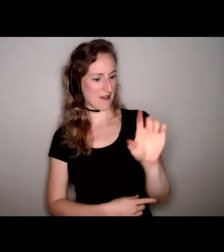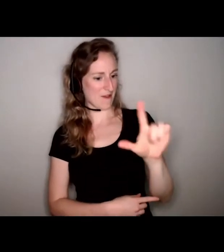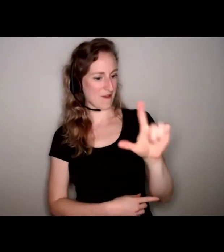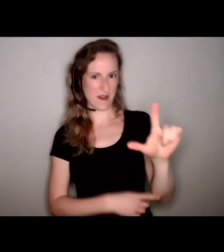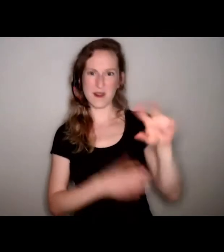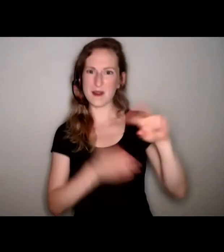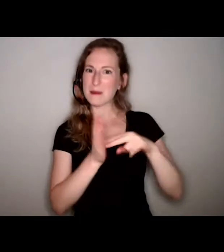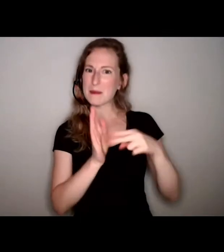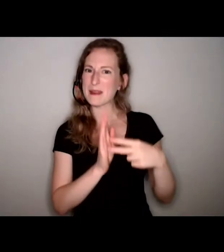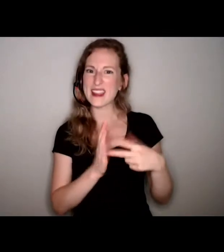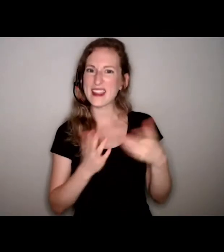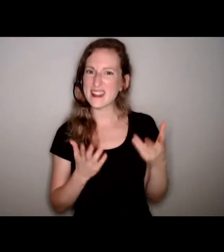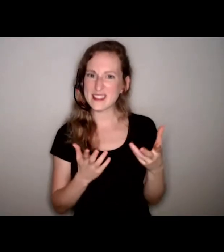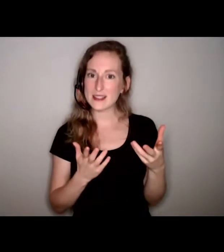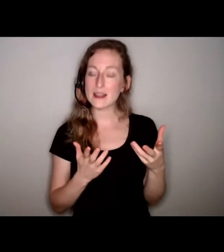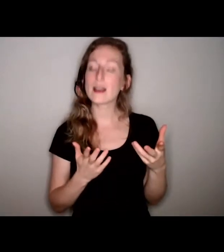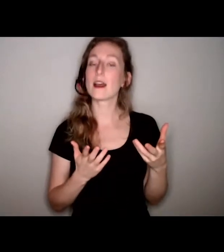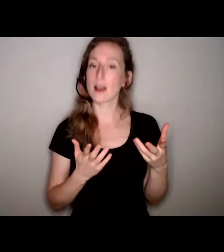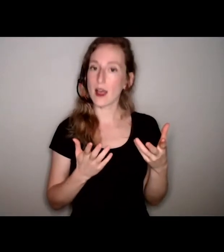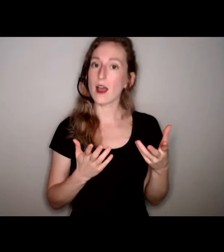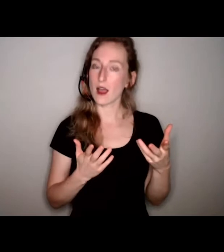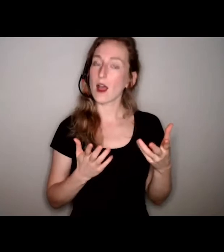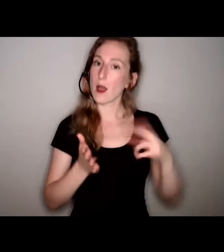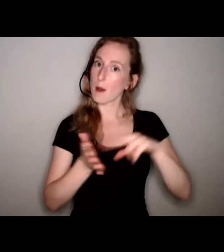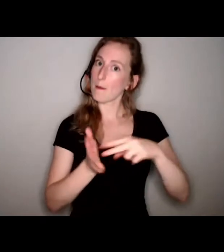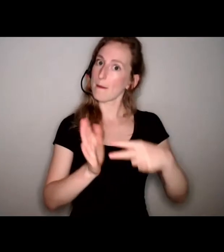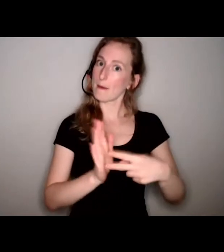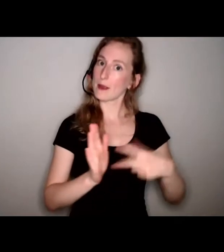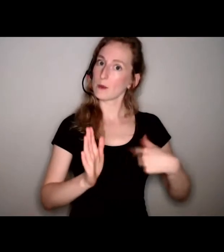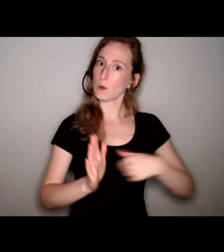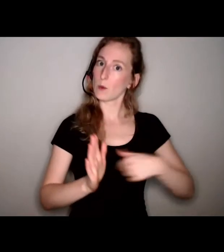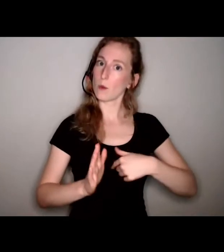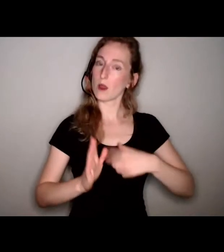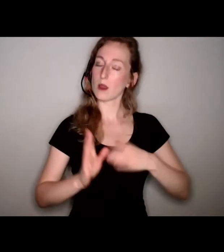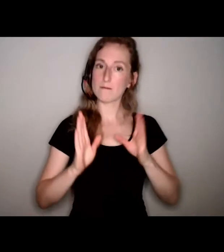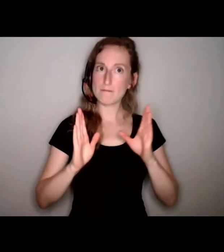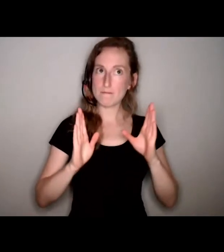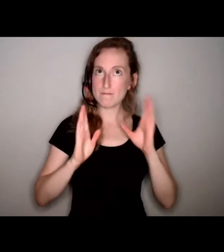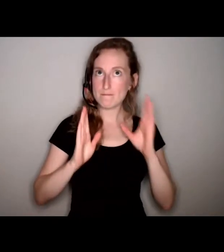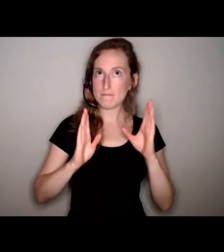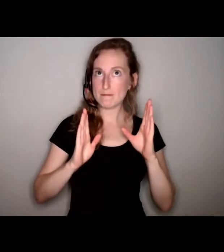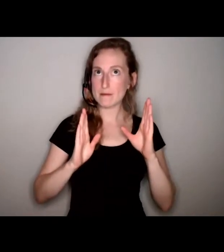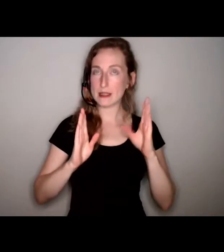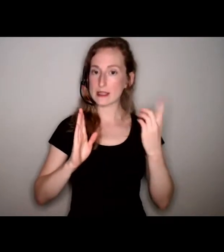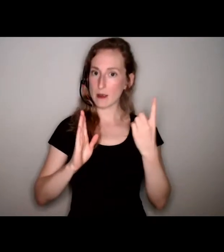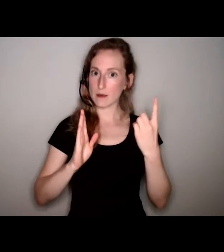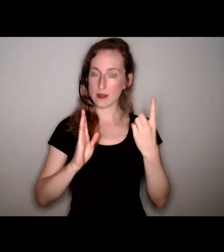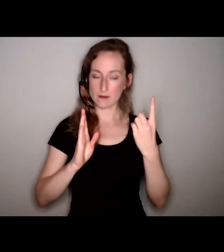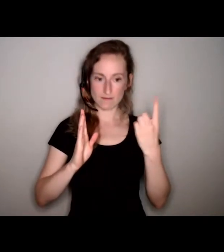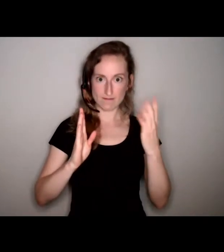Mindfulness means we are paying full attention to something on purpose.